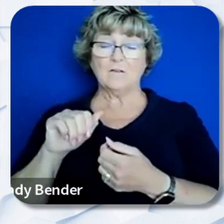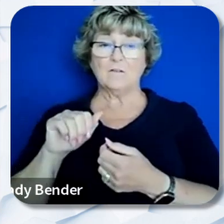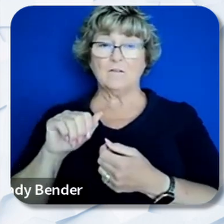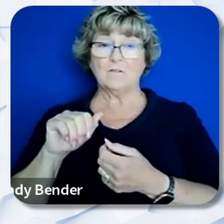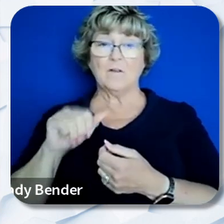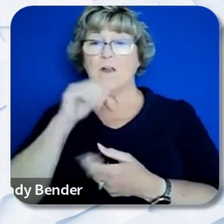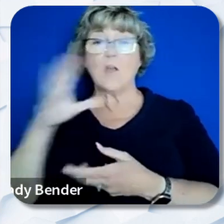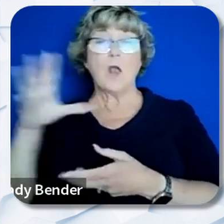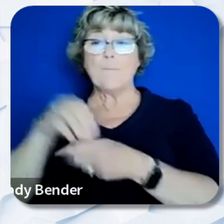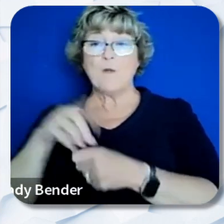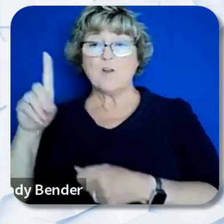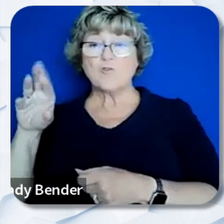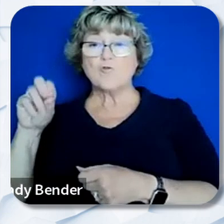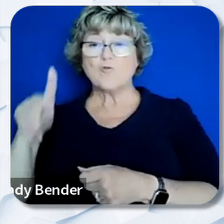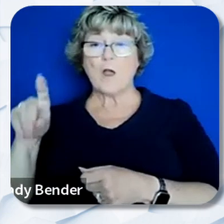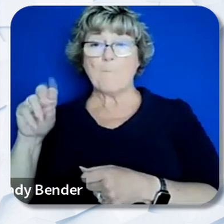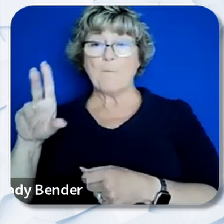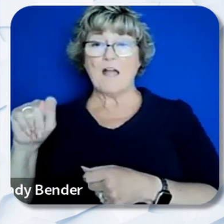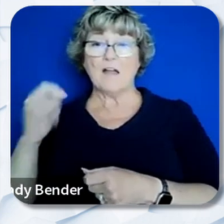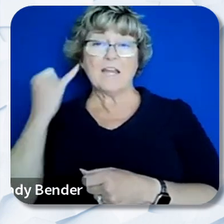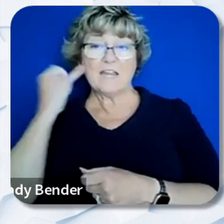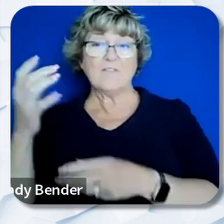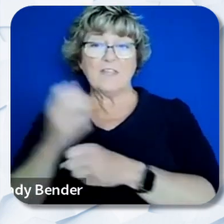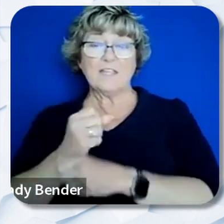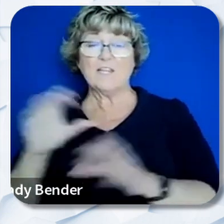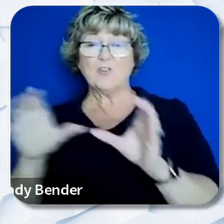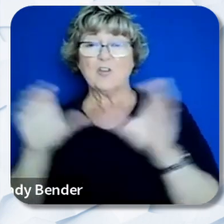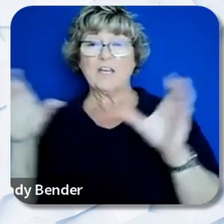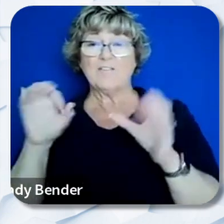of the dropout rate if you put them in as having a certificate of completion. "What